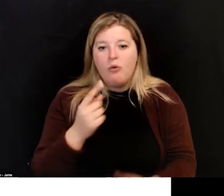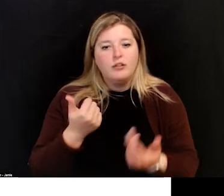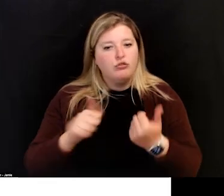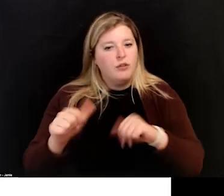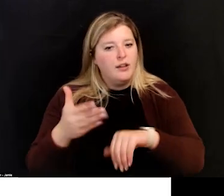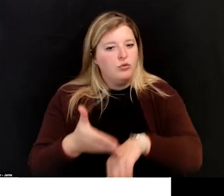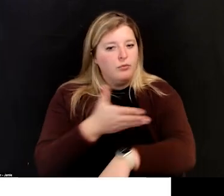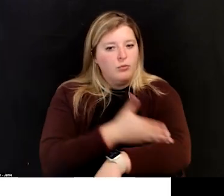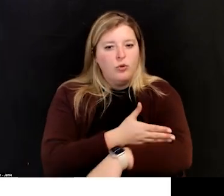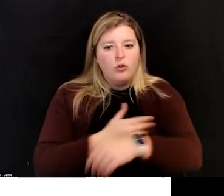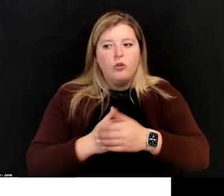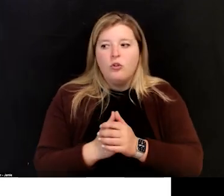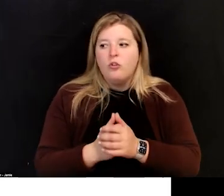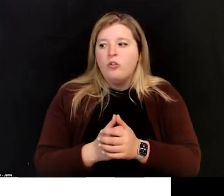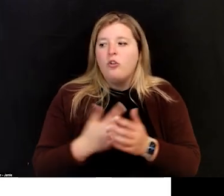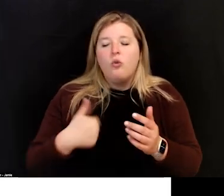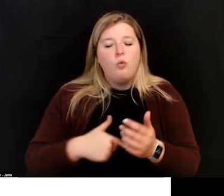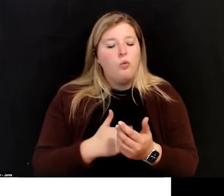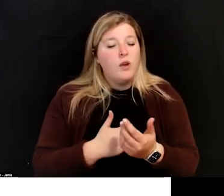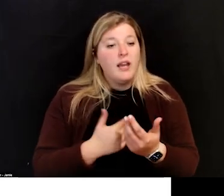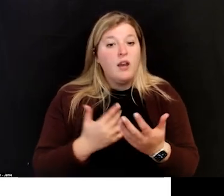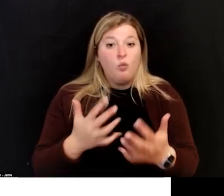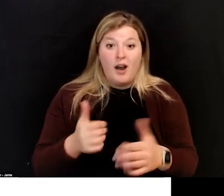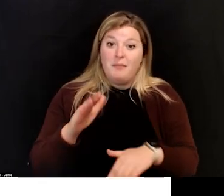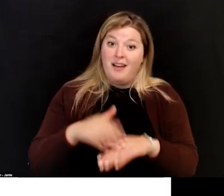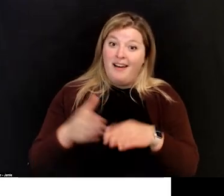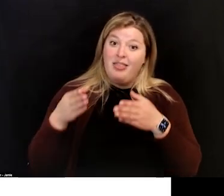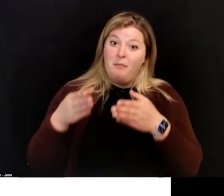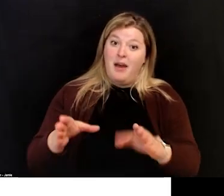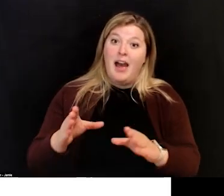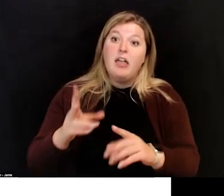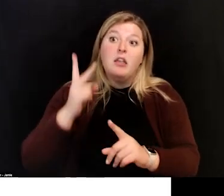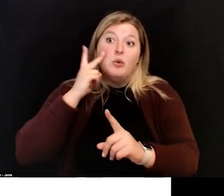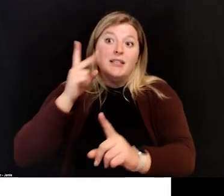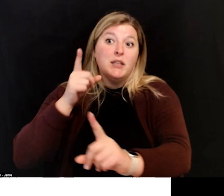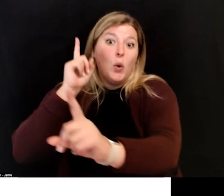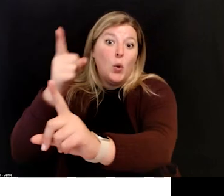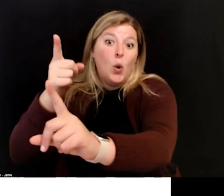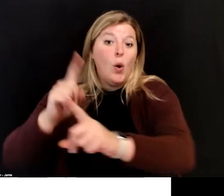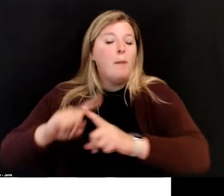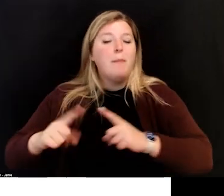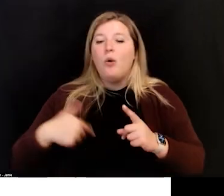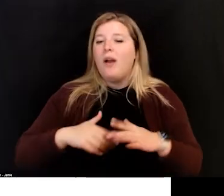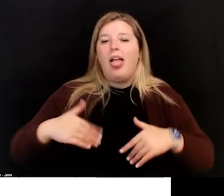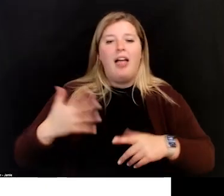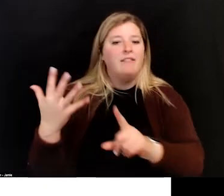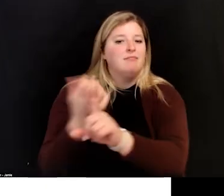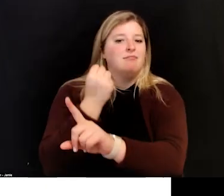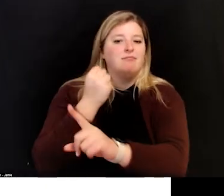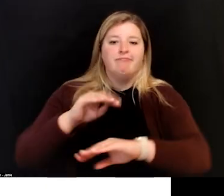and we can see the goal. But we may not be at the goal right now. It doesn't mean that it's not worth continuing that journey,